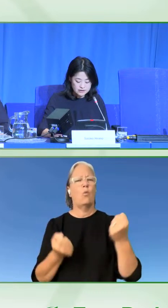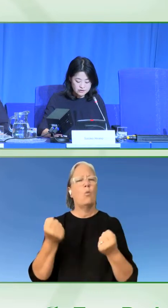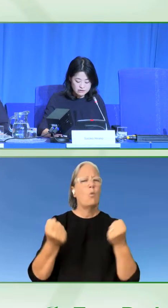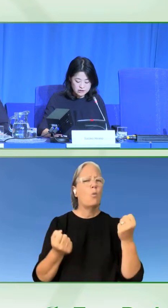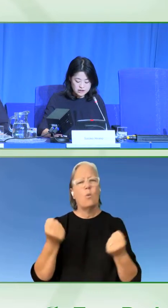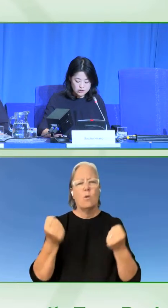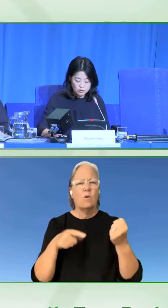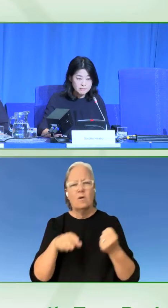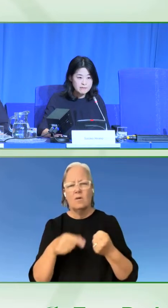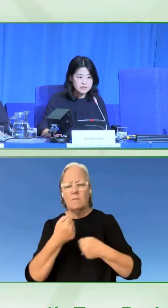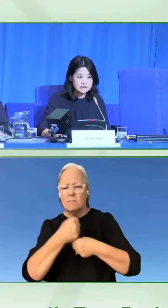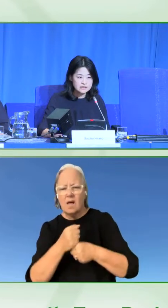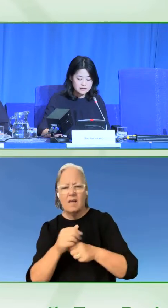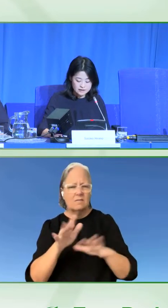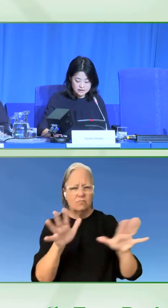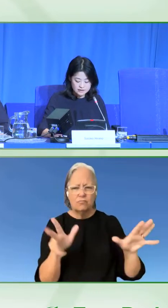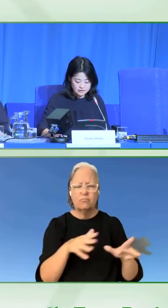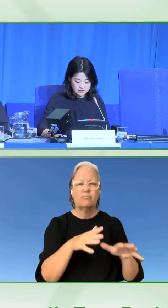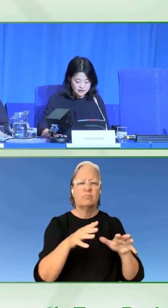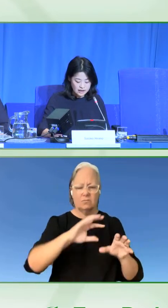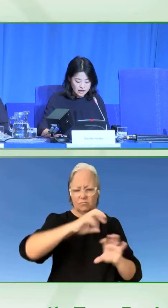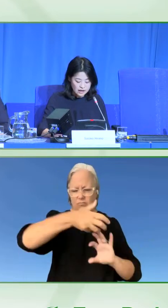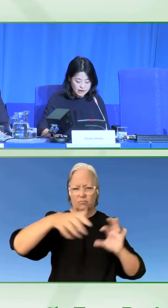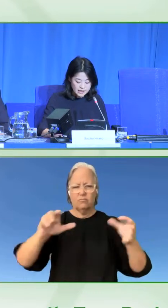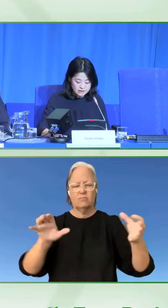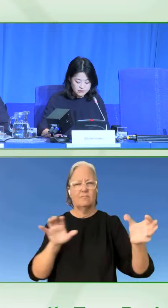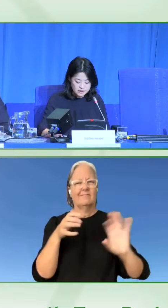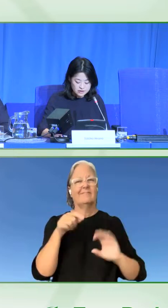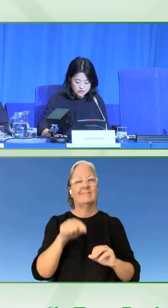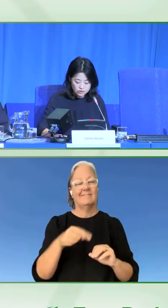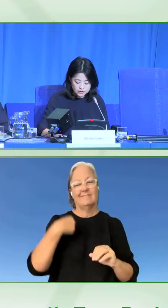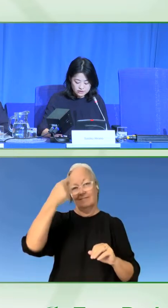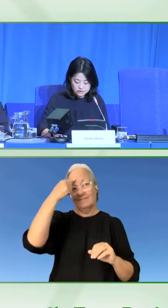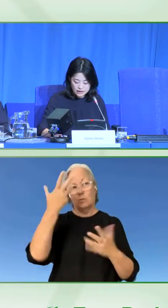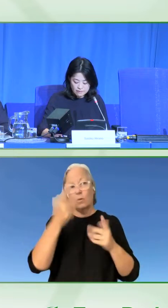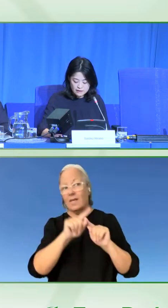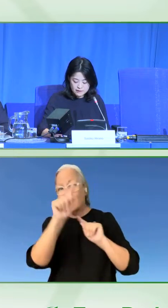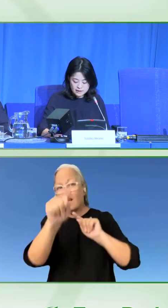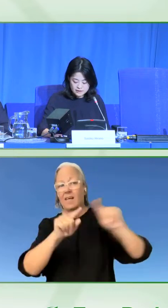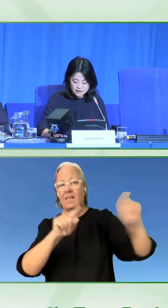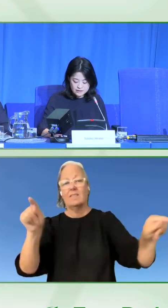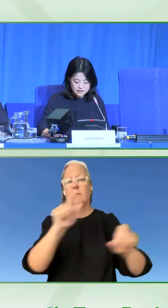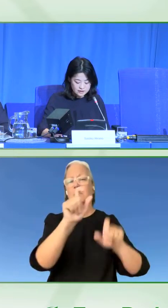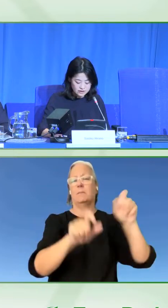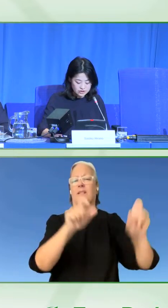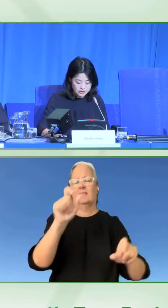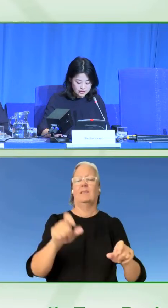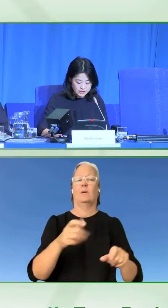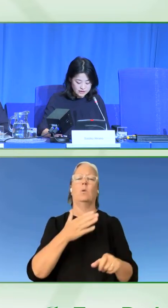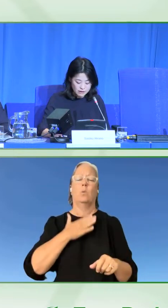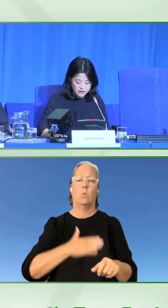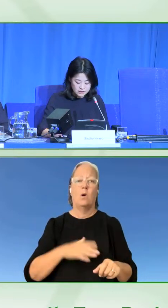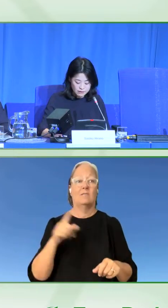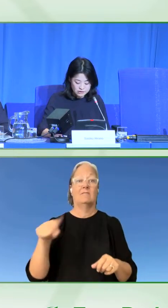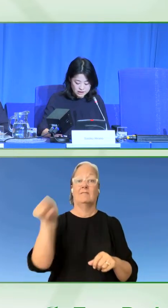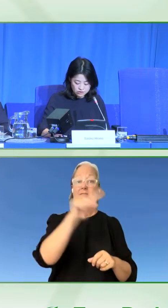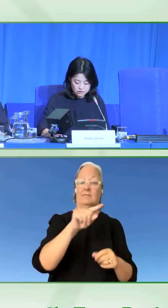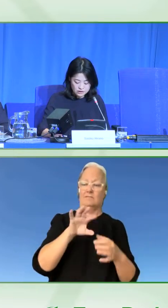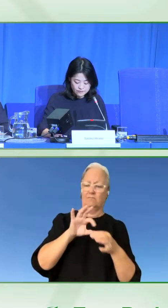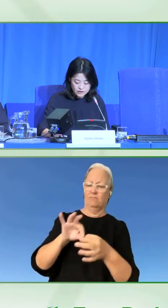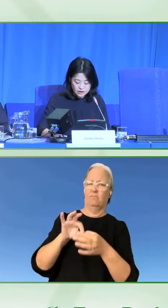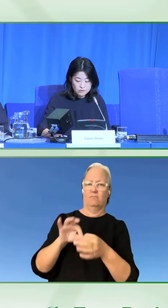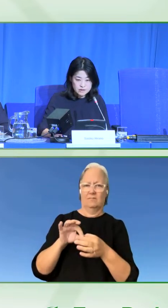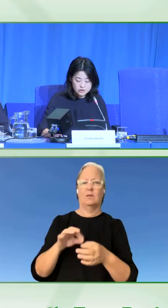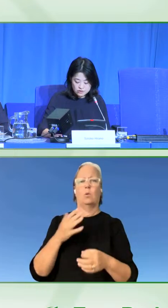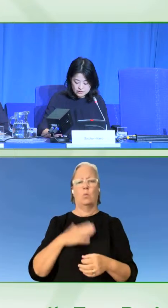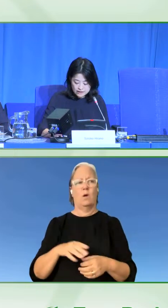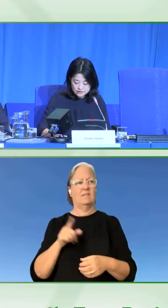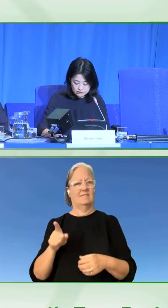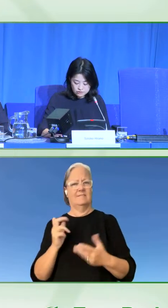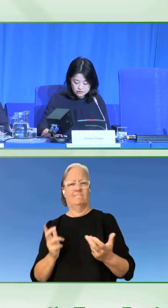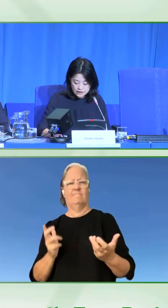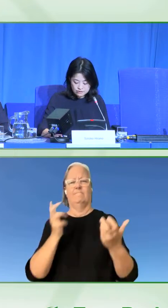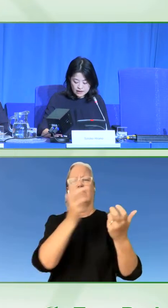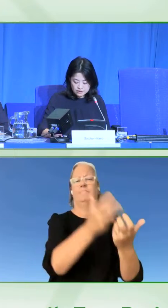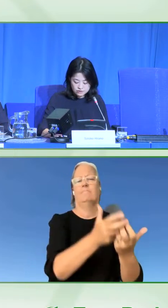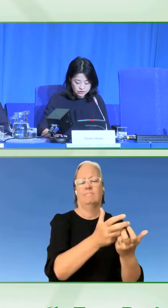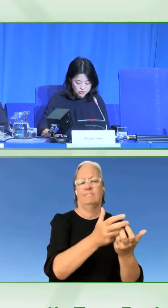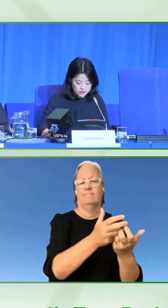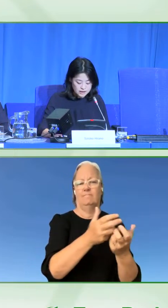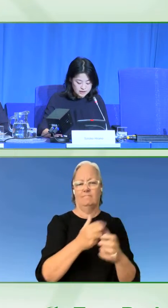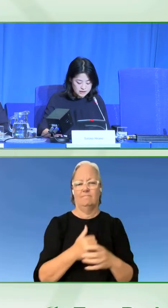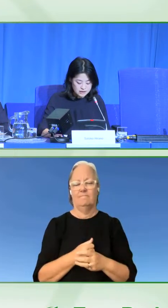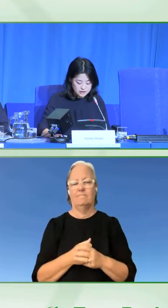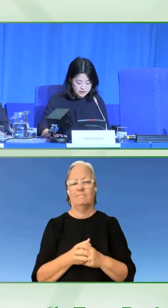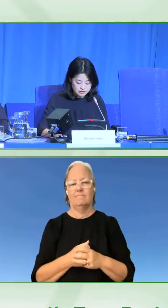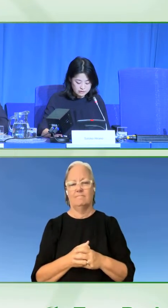on the essence of Japanese innovation and disability inclusion today.